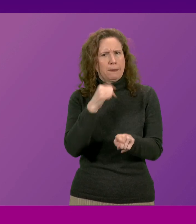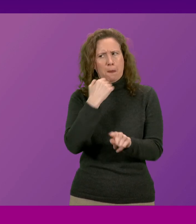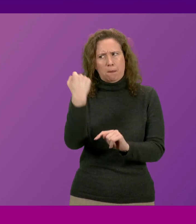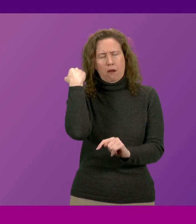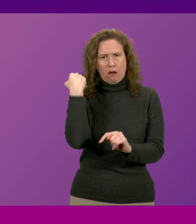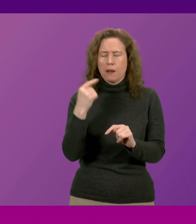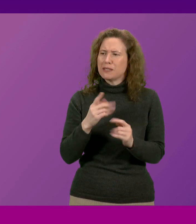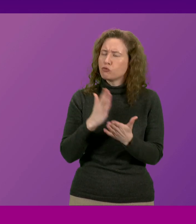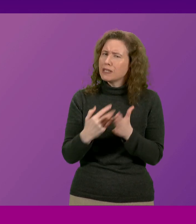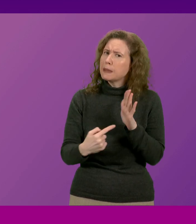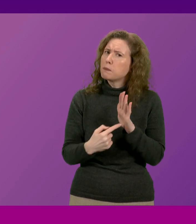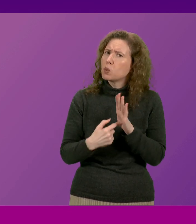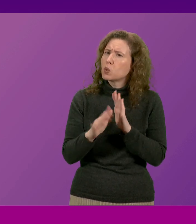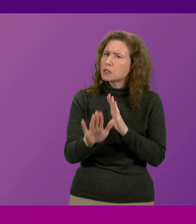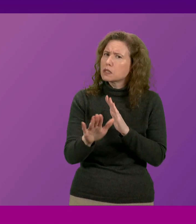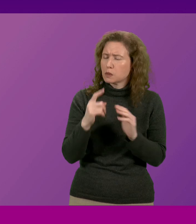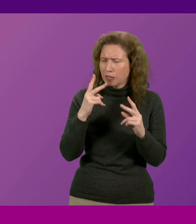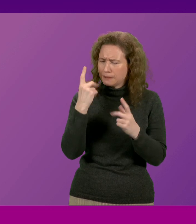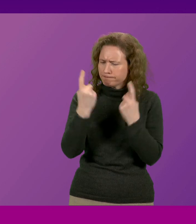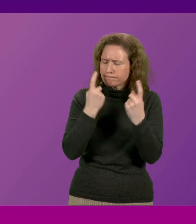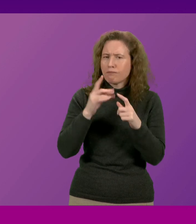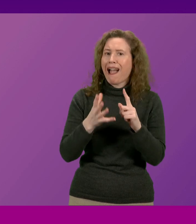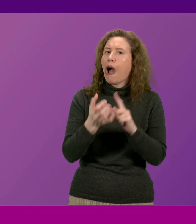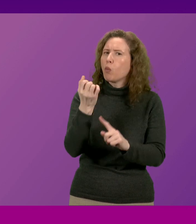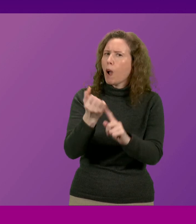However, it is important that we look at the outcomes that are achieved as a